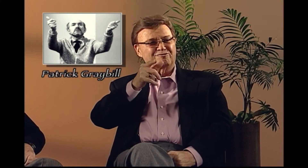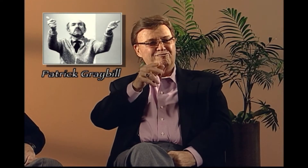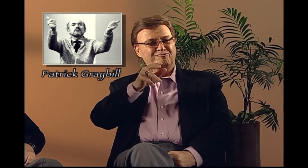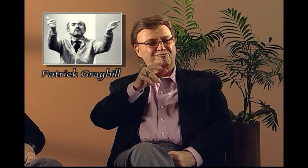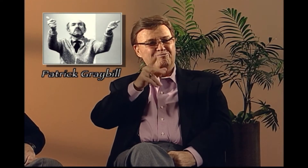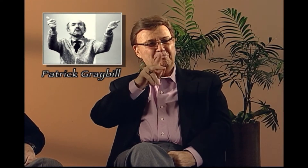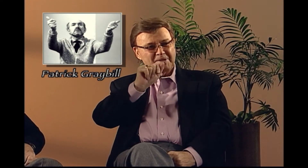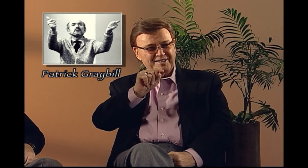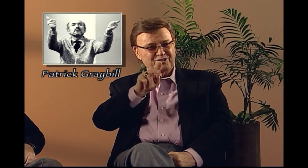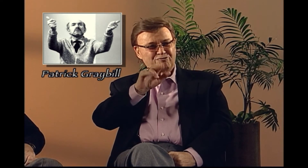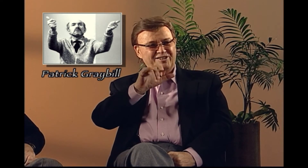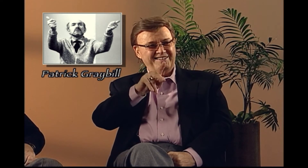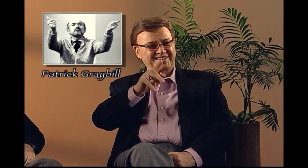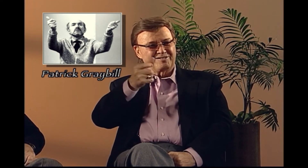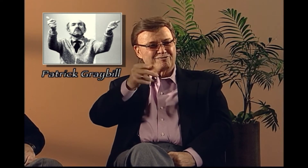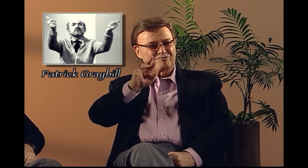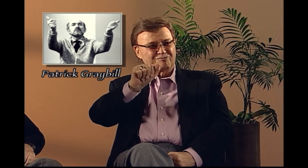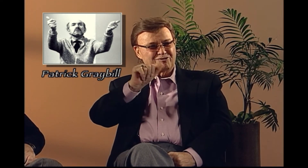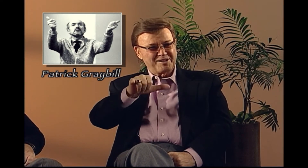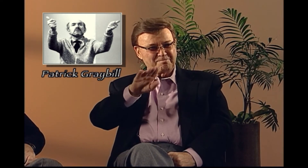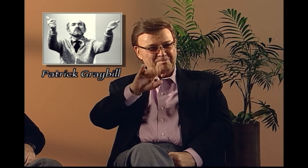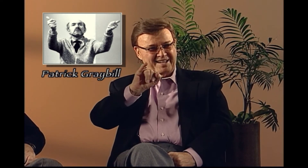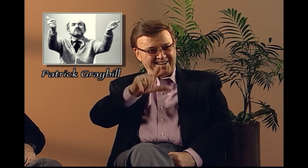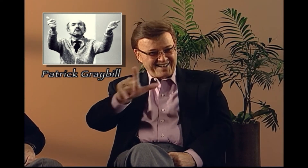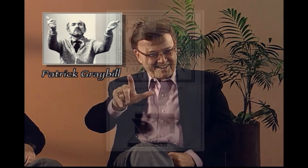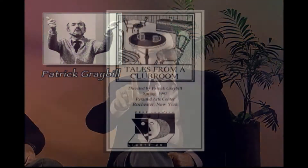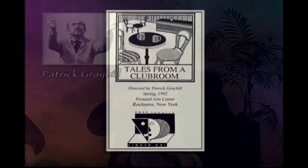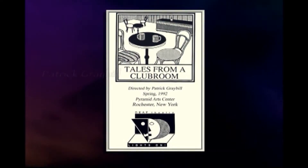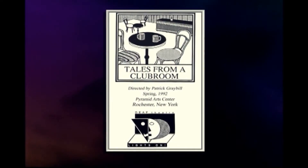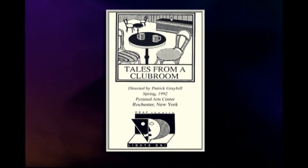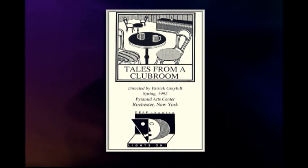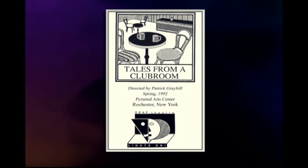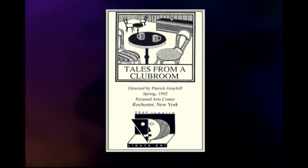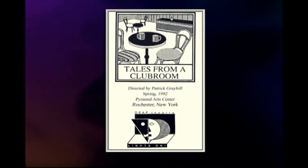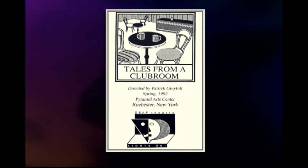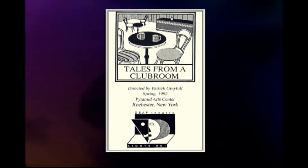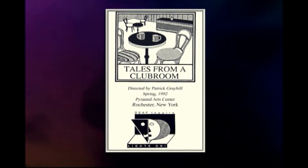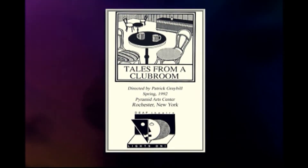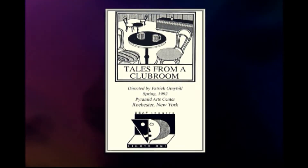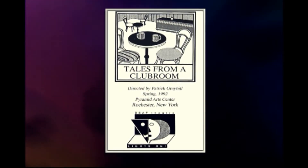Tales from a Deaf Club, and it was produced or directed by Patrick Graybill.